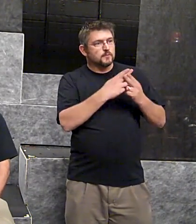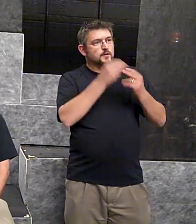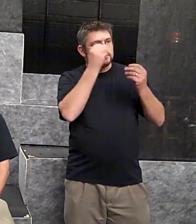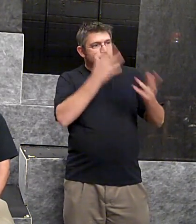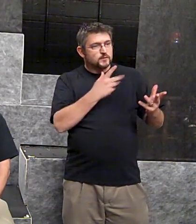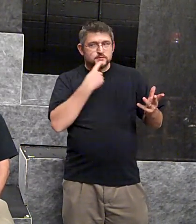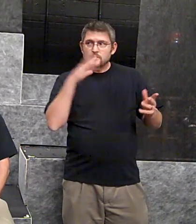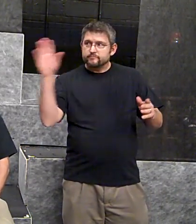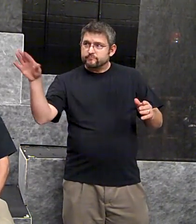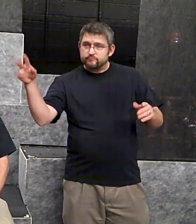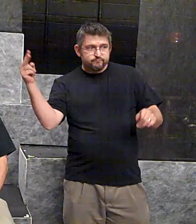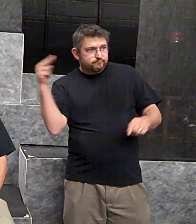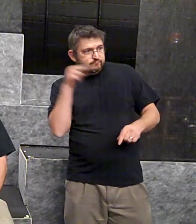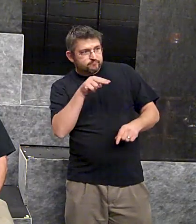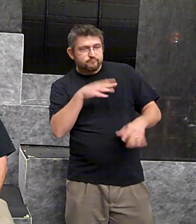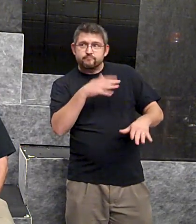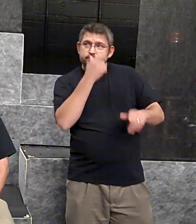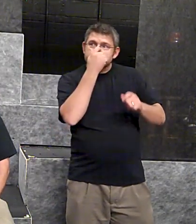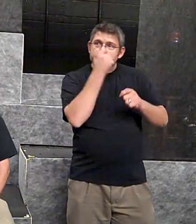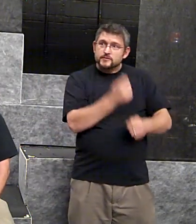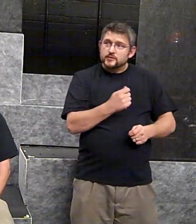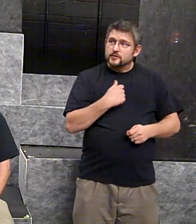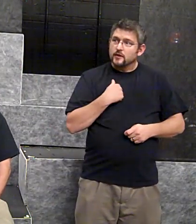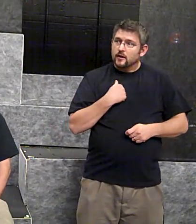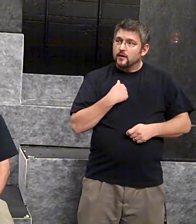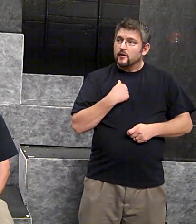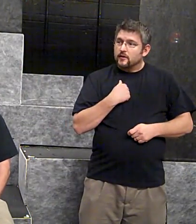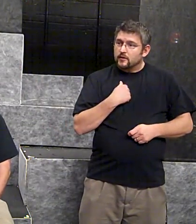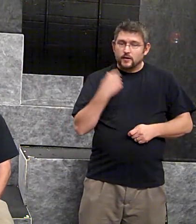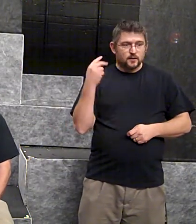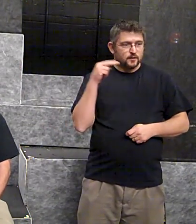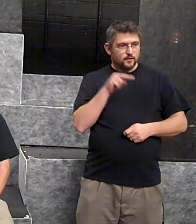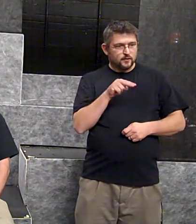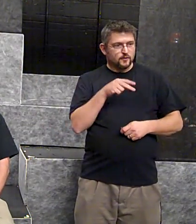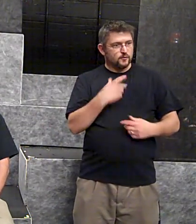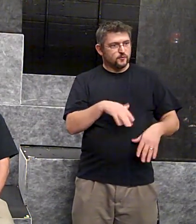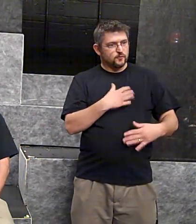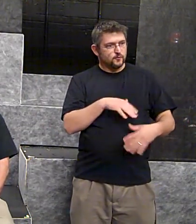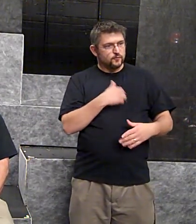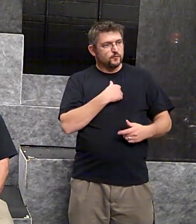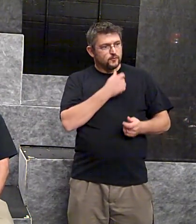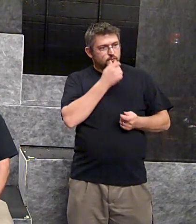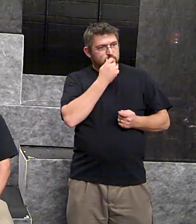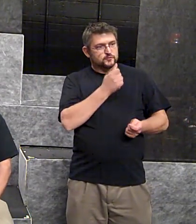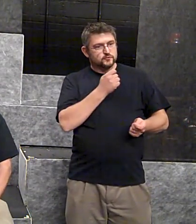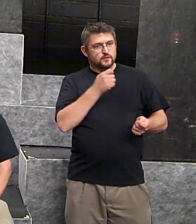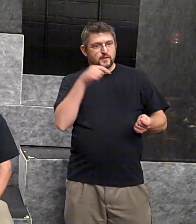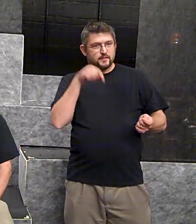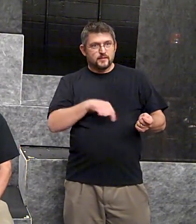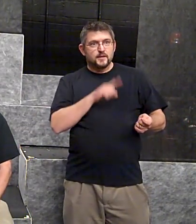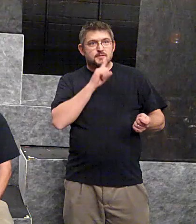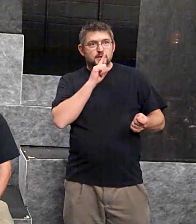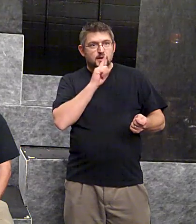isn't this interesting and I went absolutely it's interesting because this actually touches on